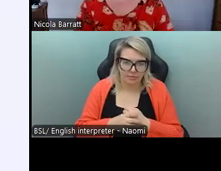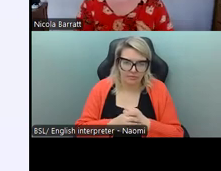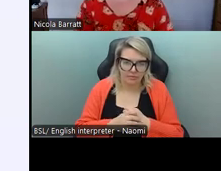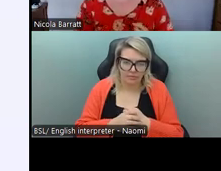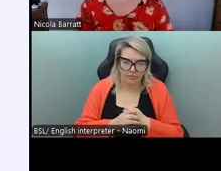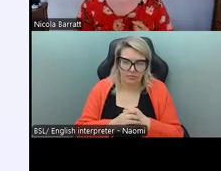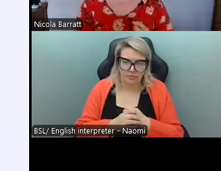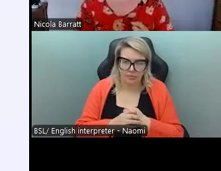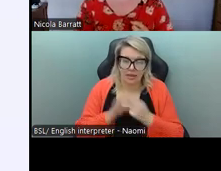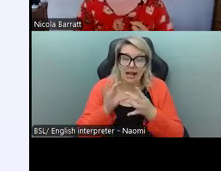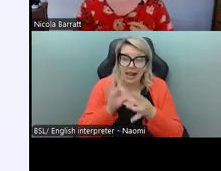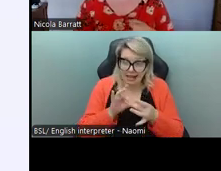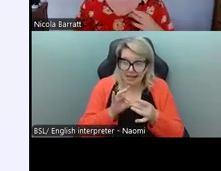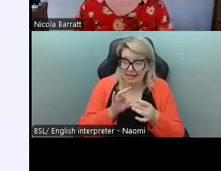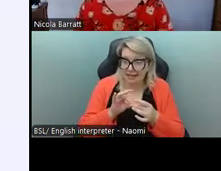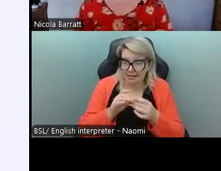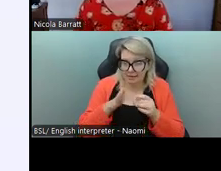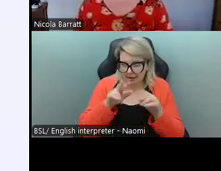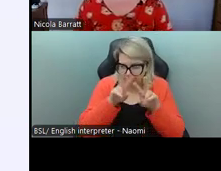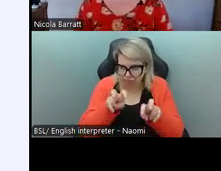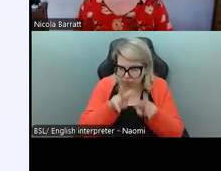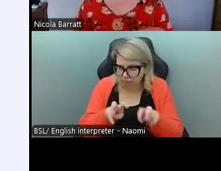LinkedIn identified that lots of their audience